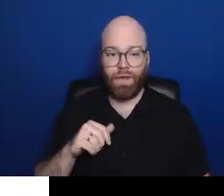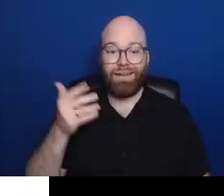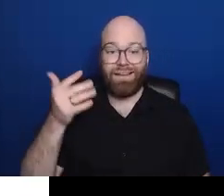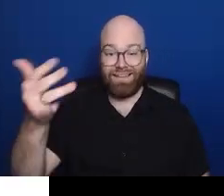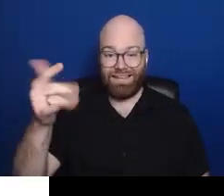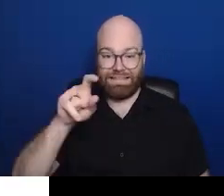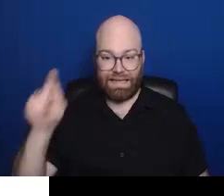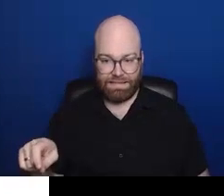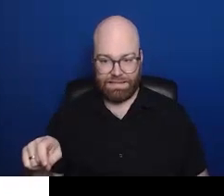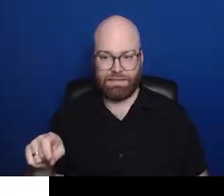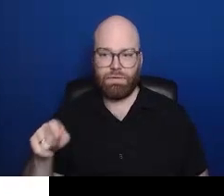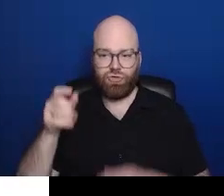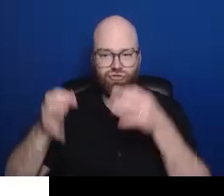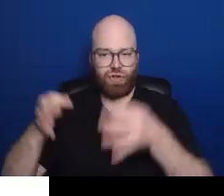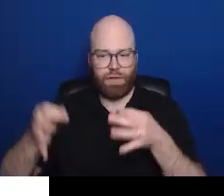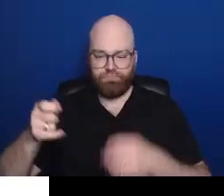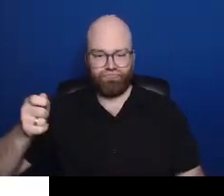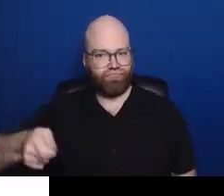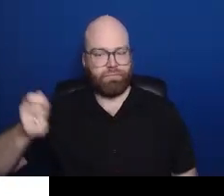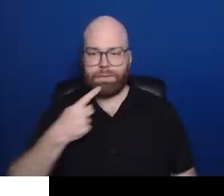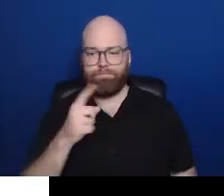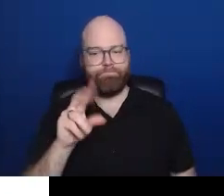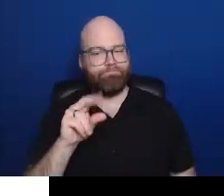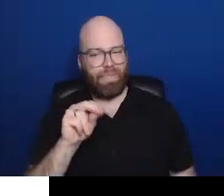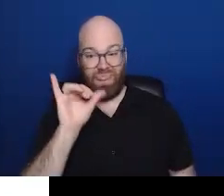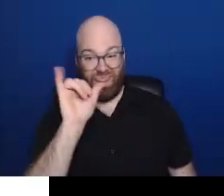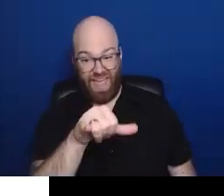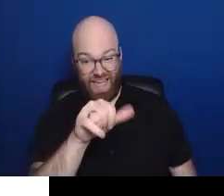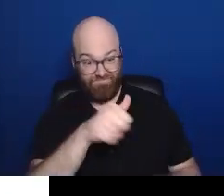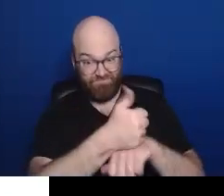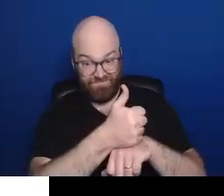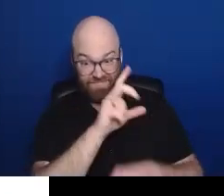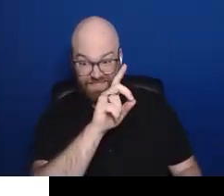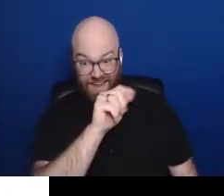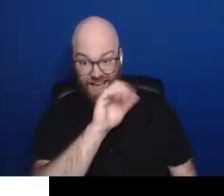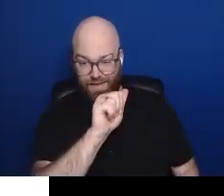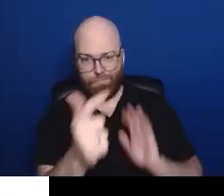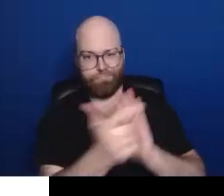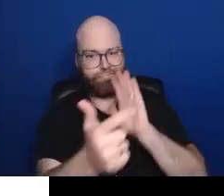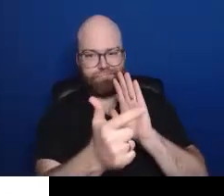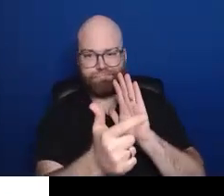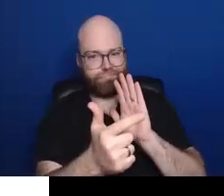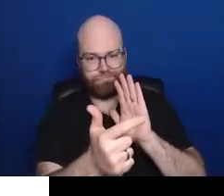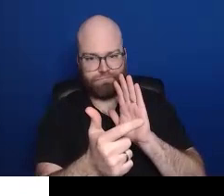And this was on July 16th, 2021. Since then, DACA has been in litigation.